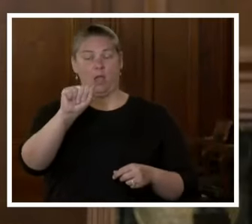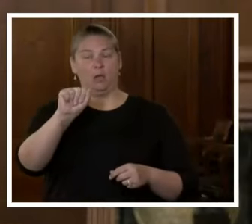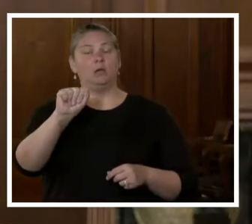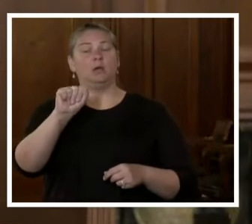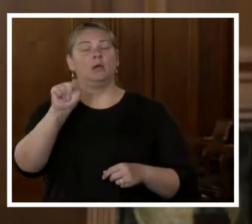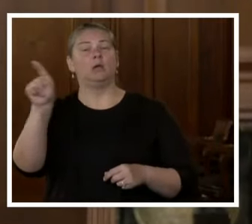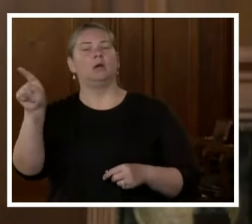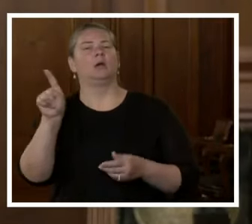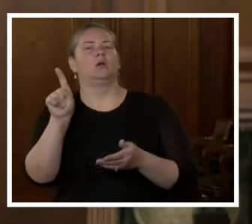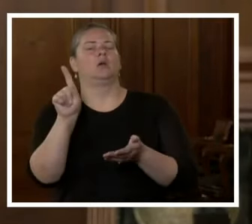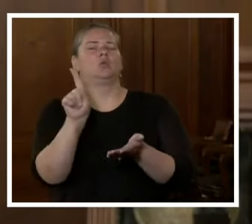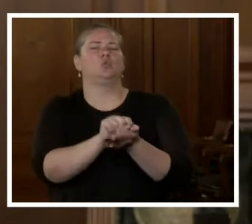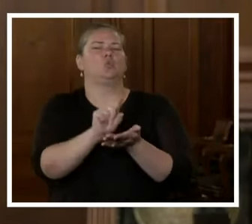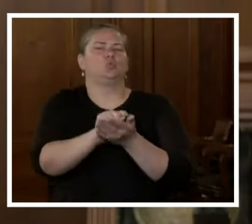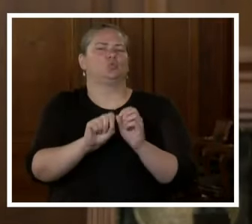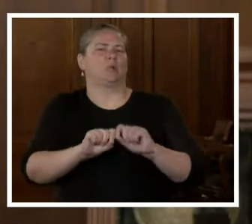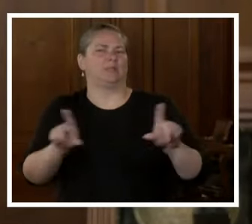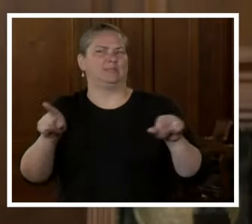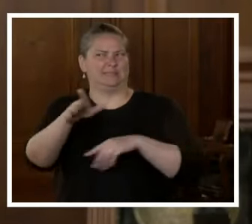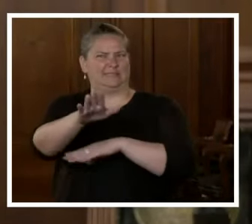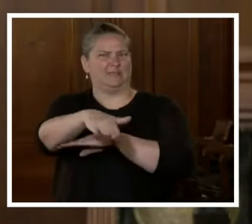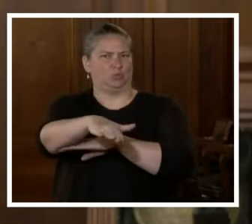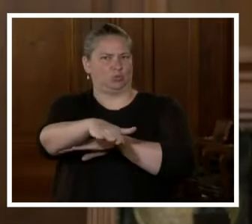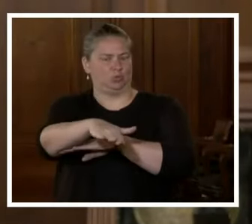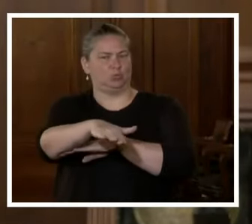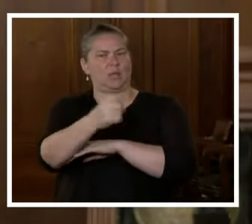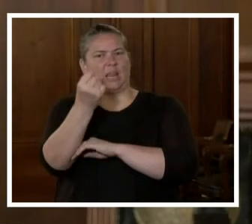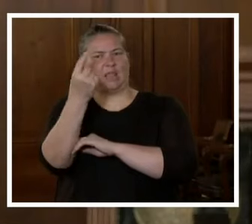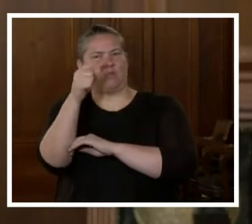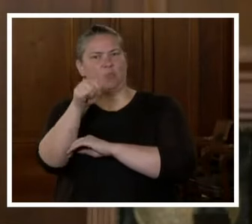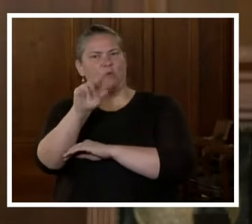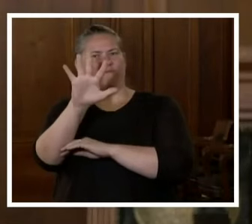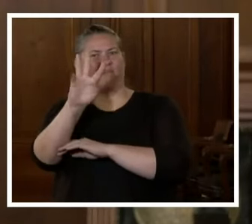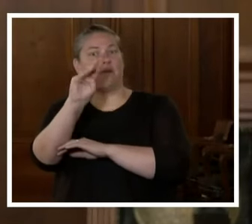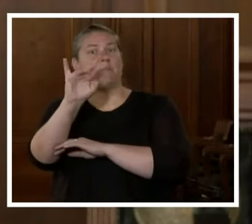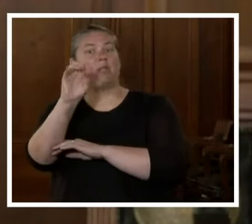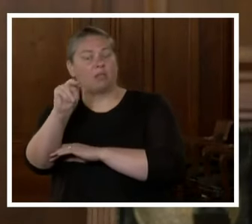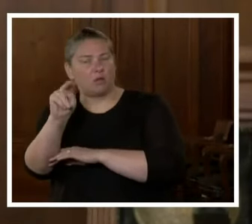OCCUR.